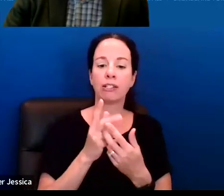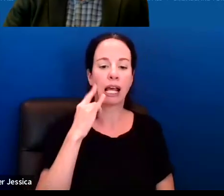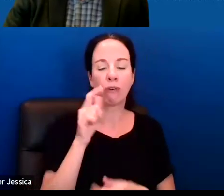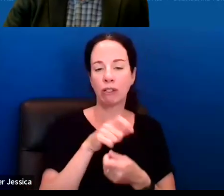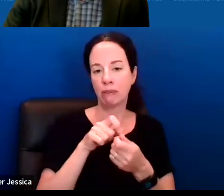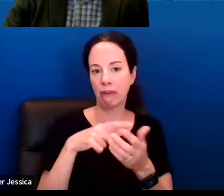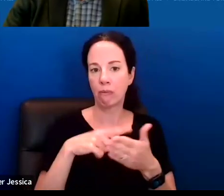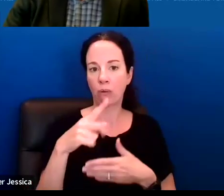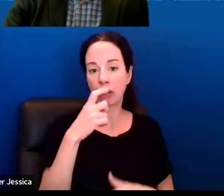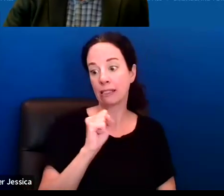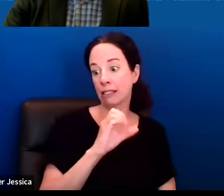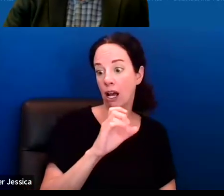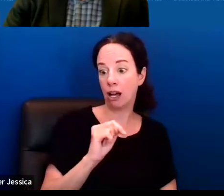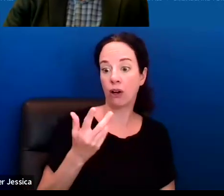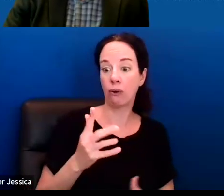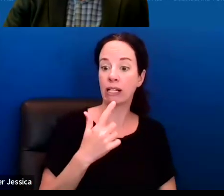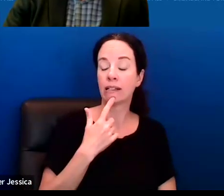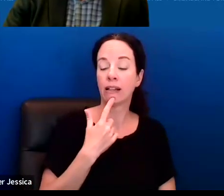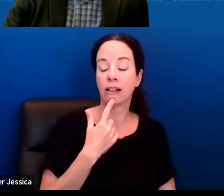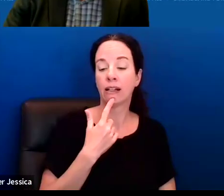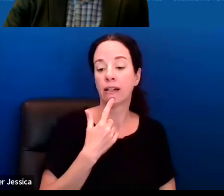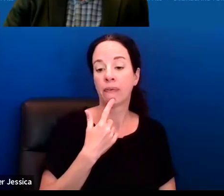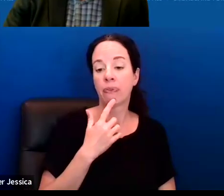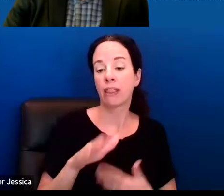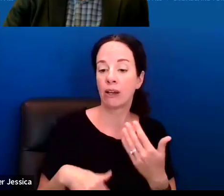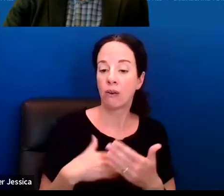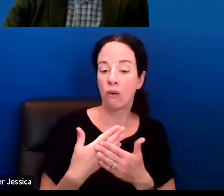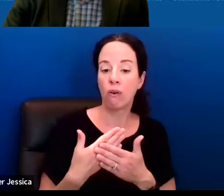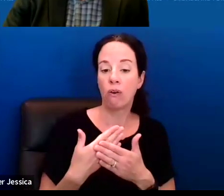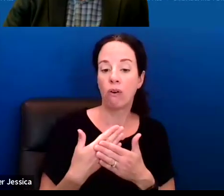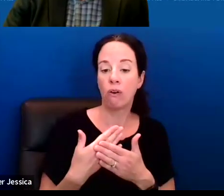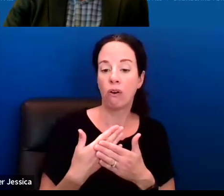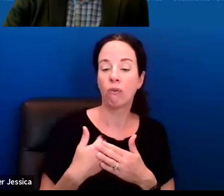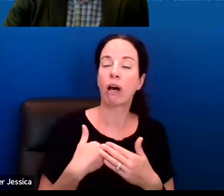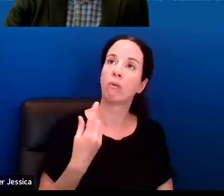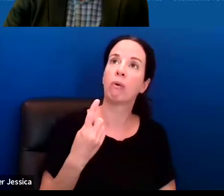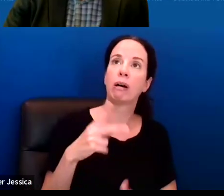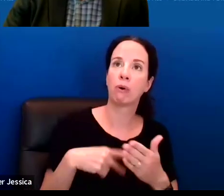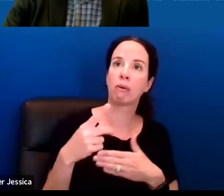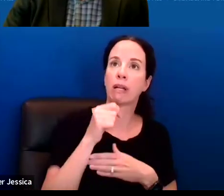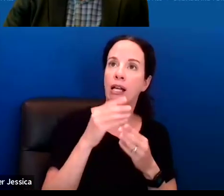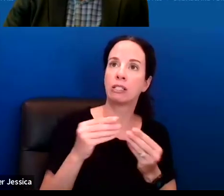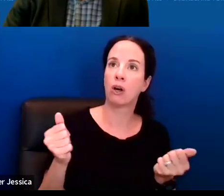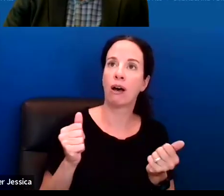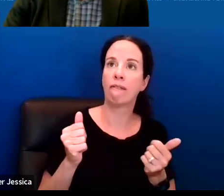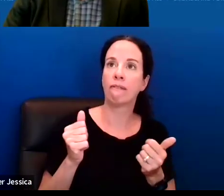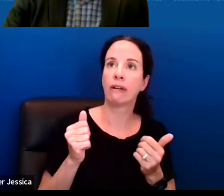Because as Scott said, you know, all the one program's not going to solve the digital divide,